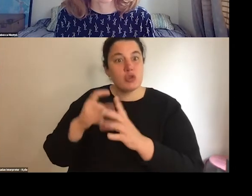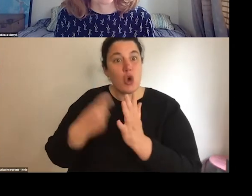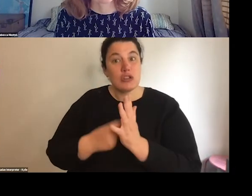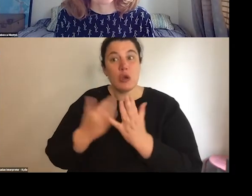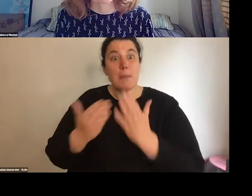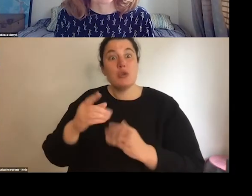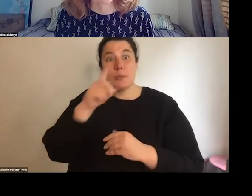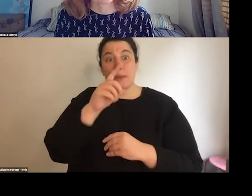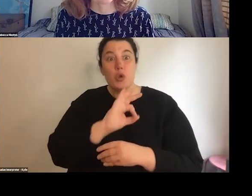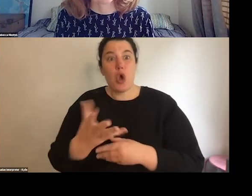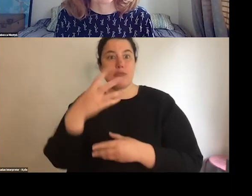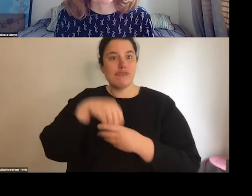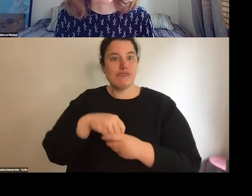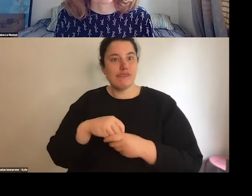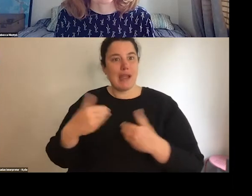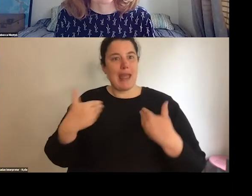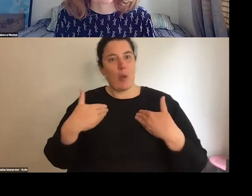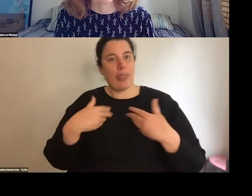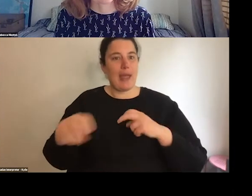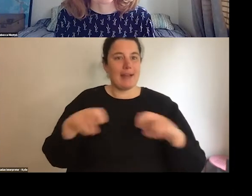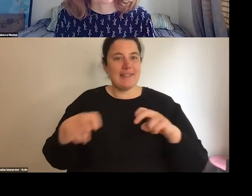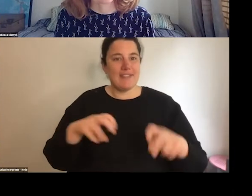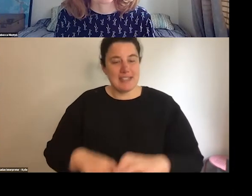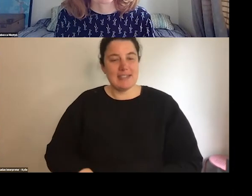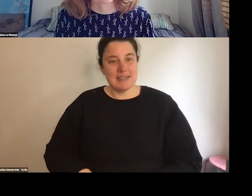So we're seeing just that work that they've been doing